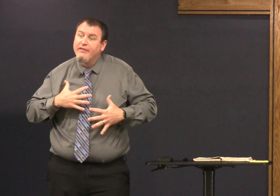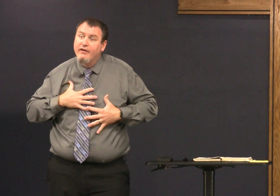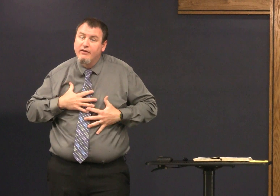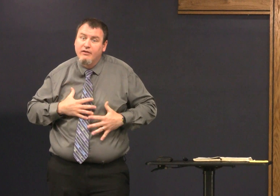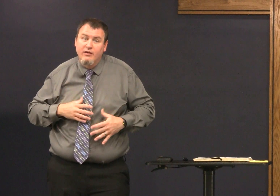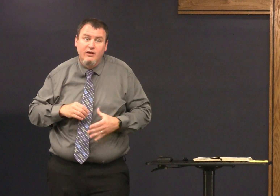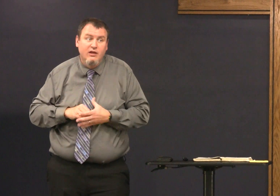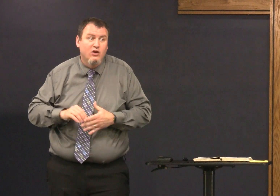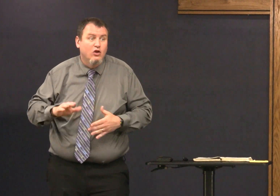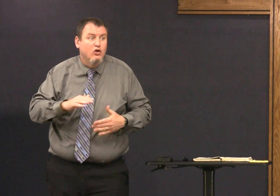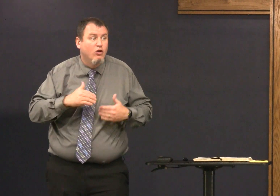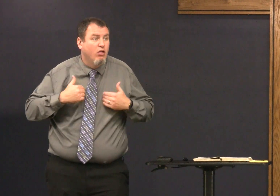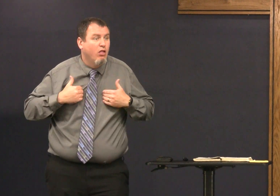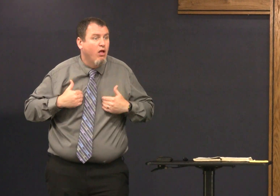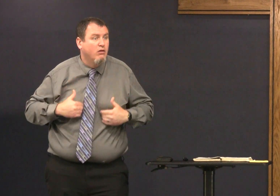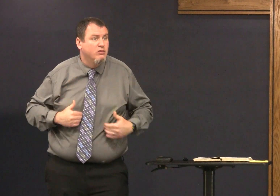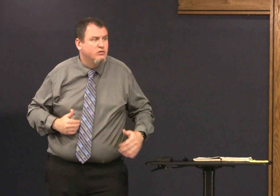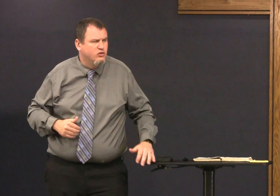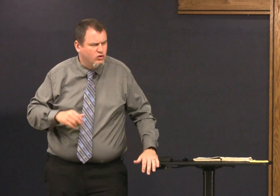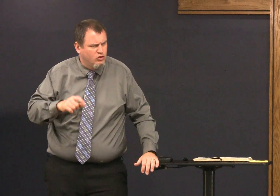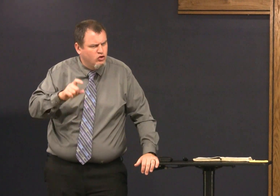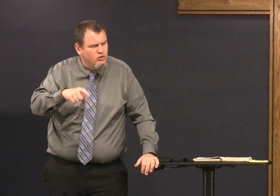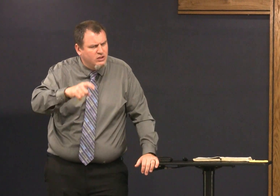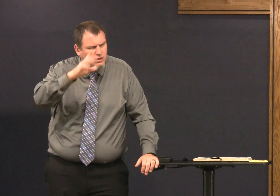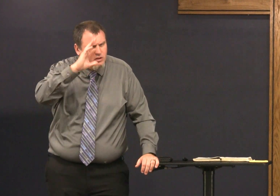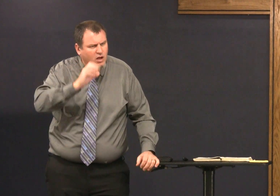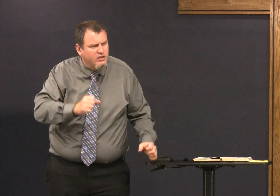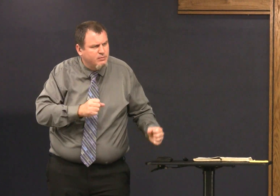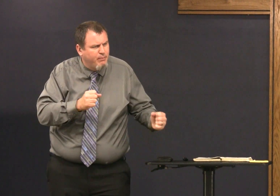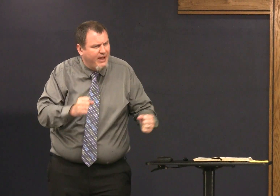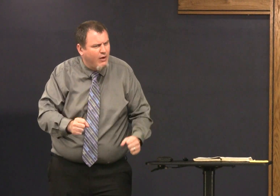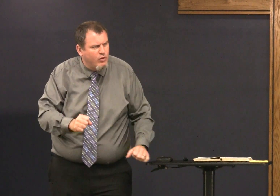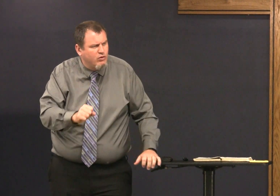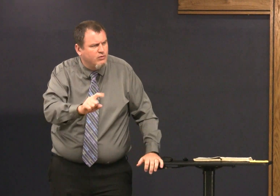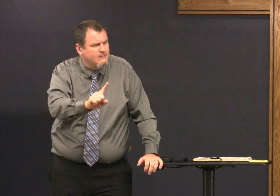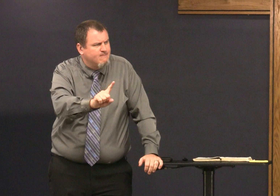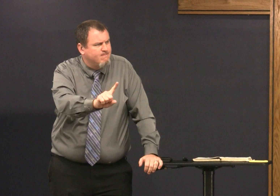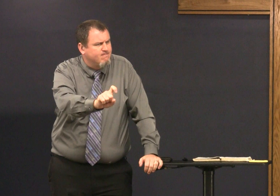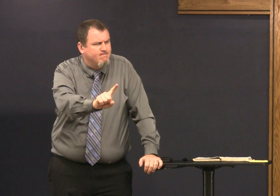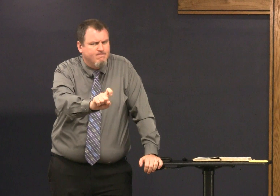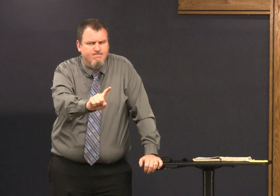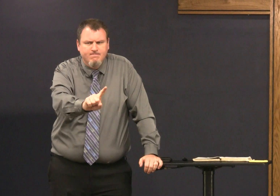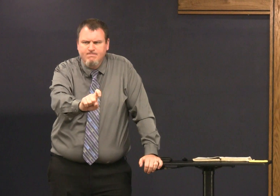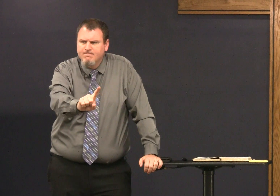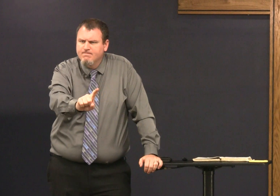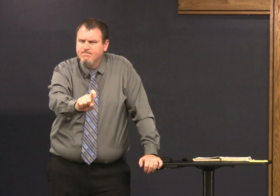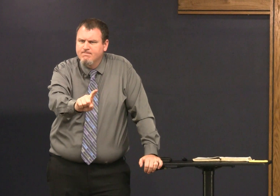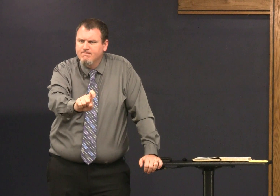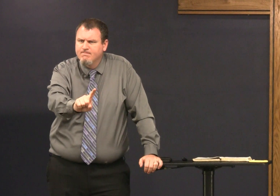what about your breath the breath in your lungs you need God's power more than that